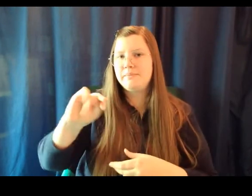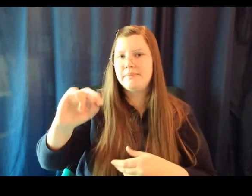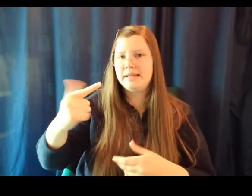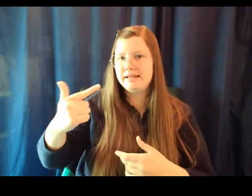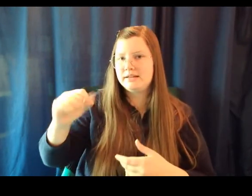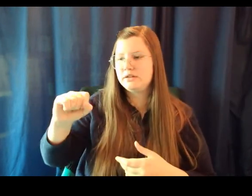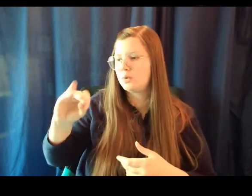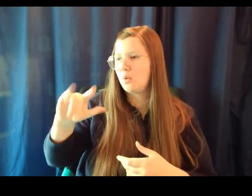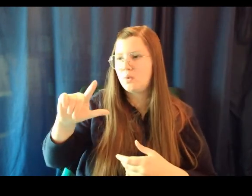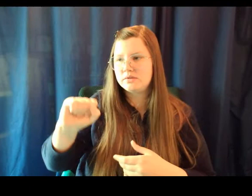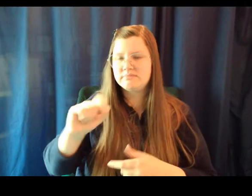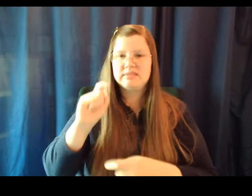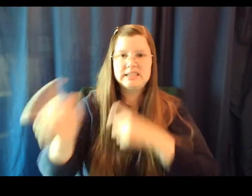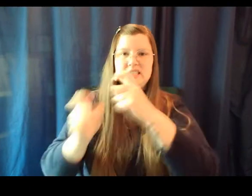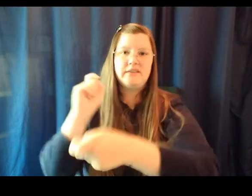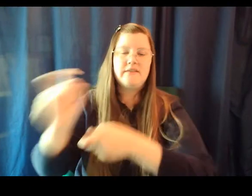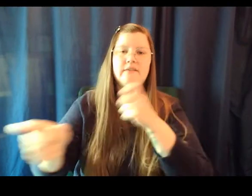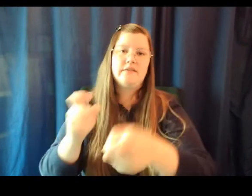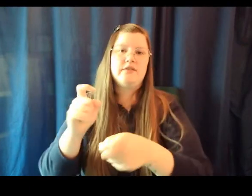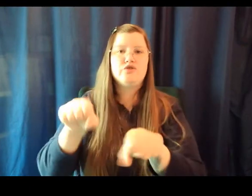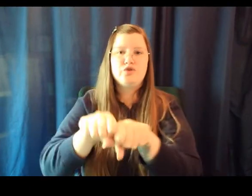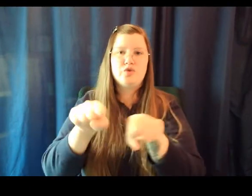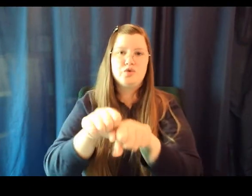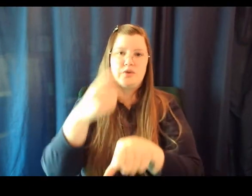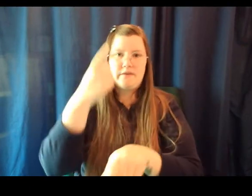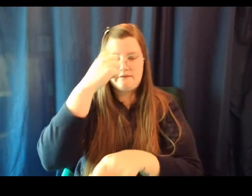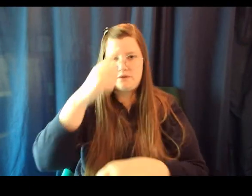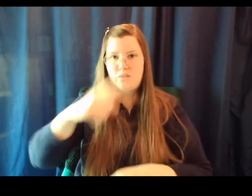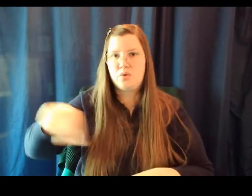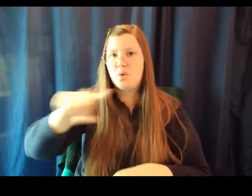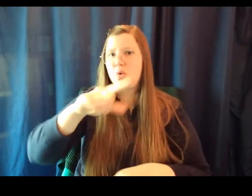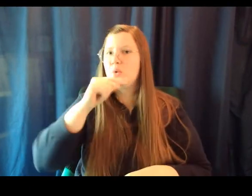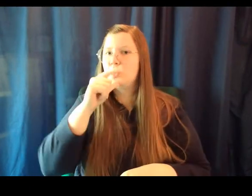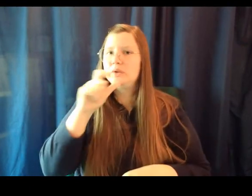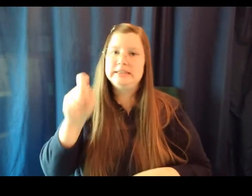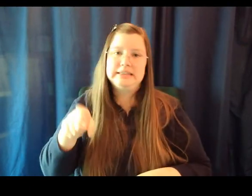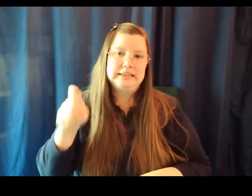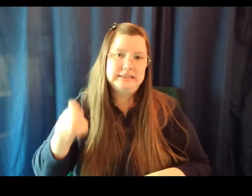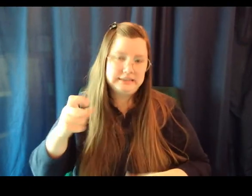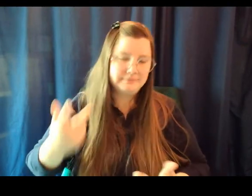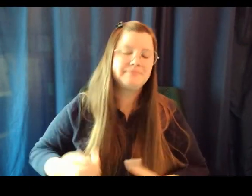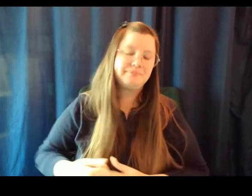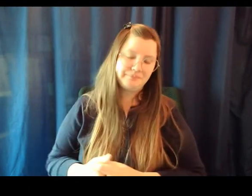schools and other community events to underprivileged men, women and children throughout the Pacific Northwest.